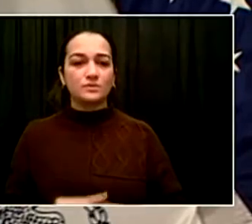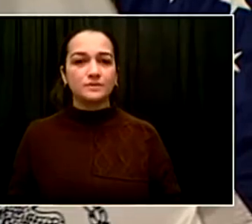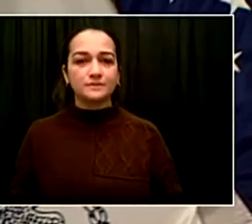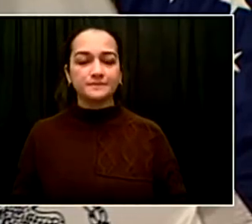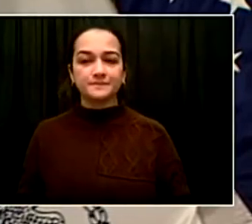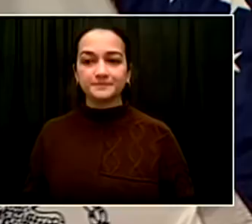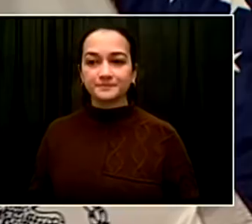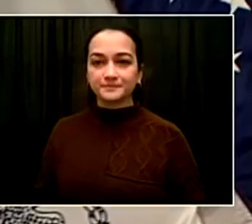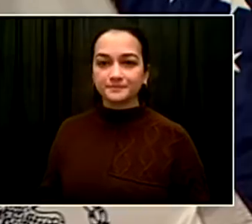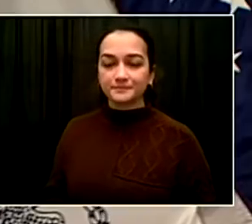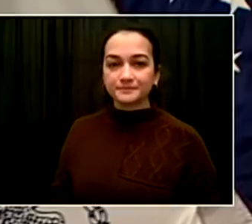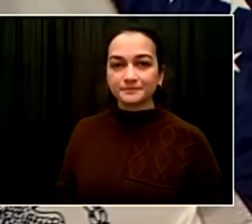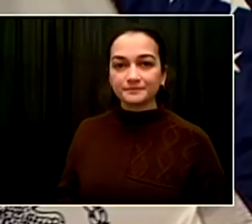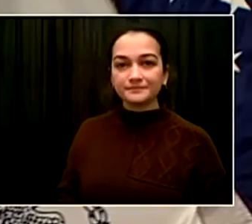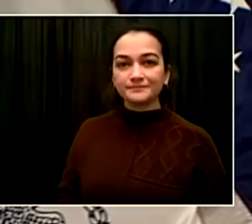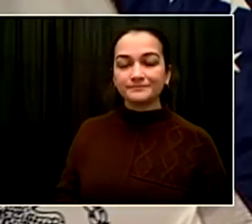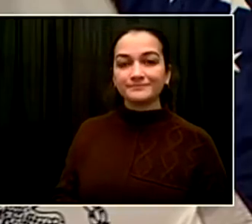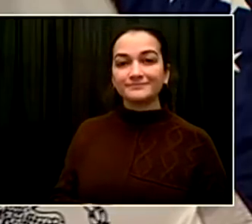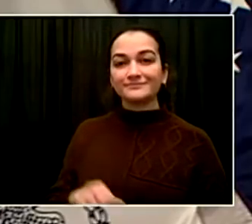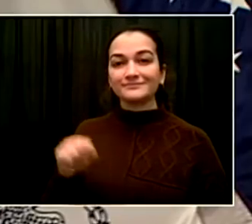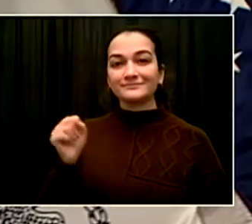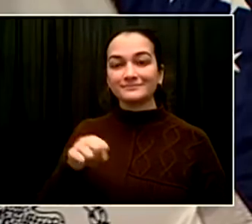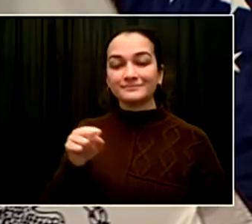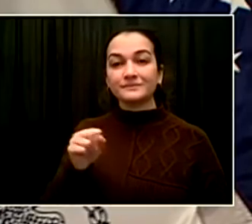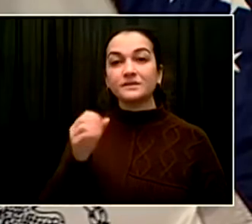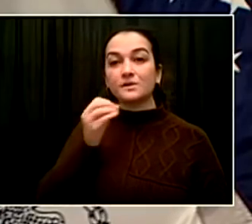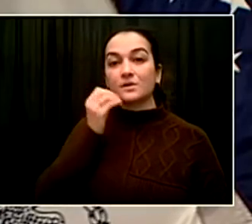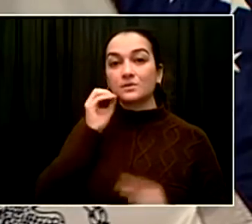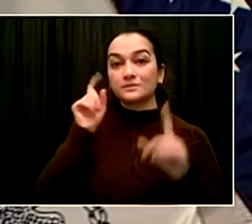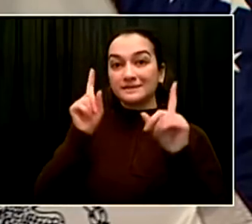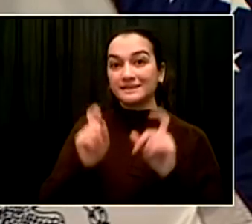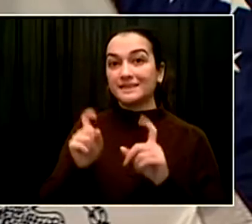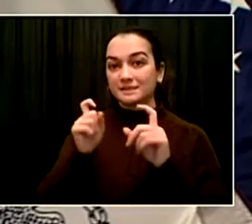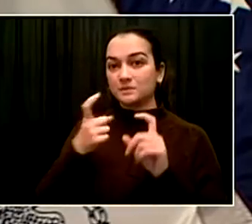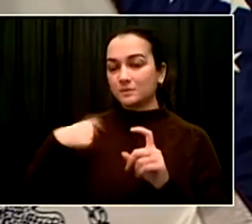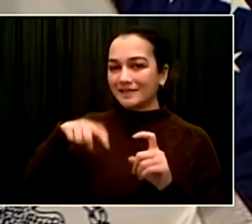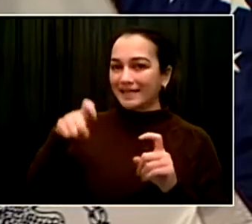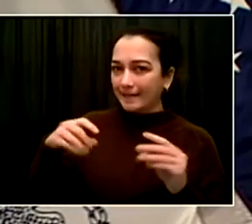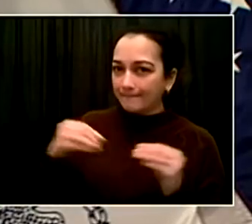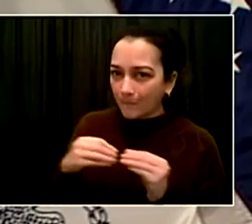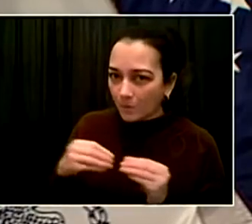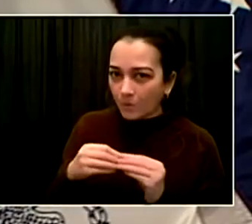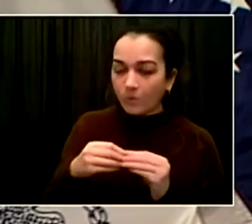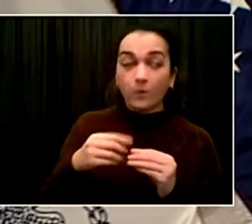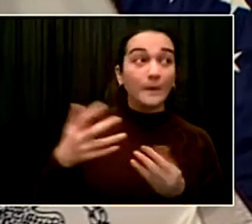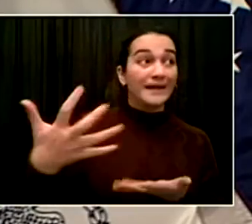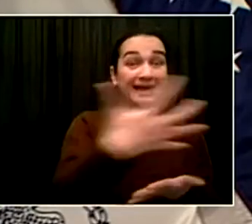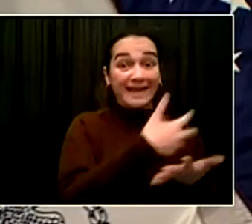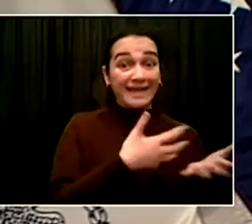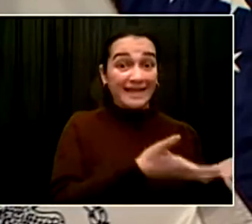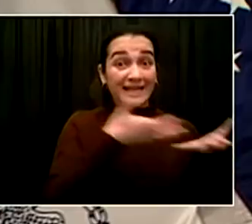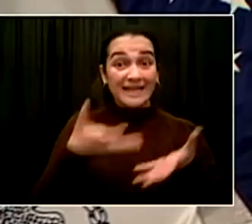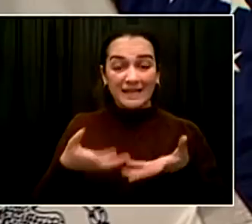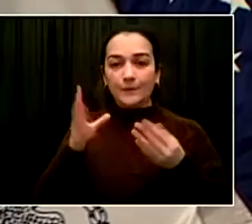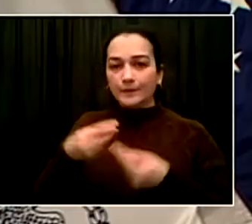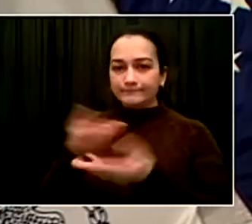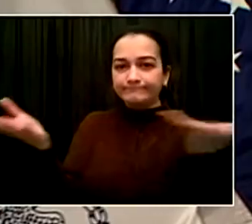WE'RE GOING TO BE GETTING A